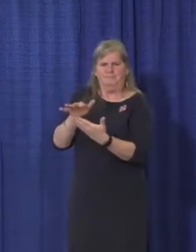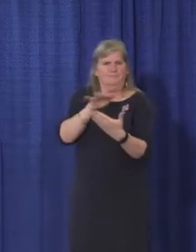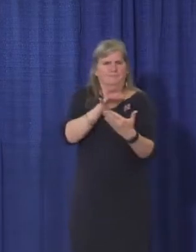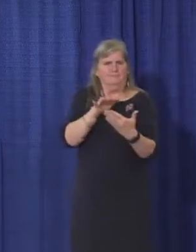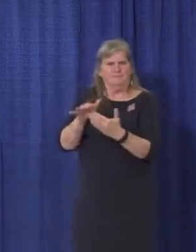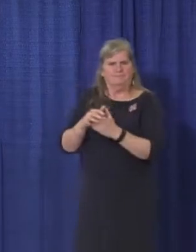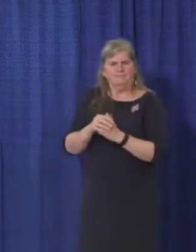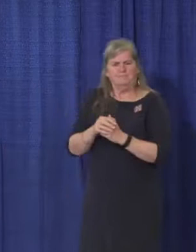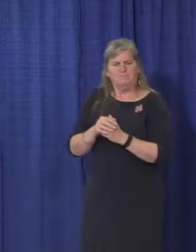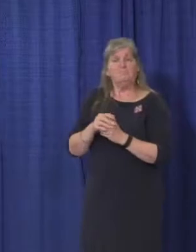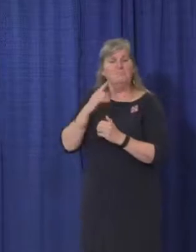And we gotta make the right